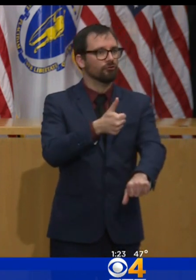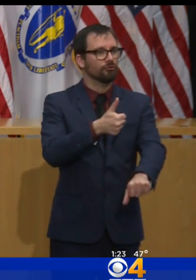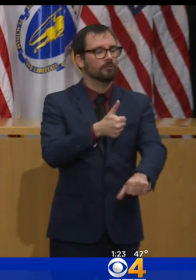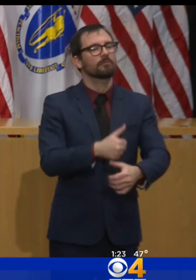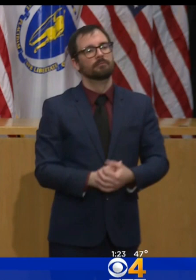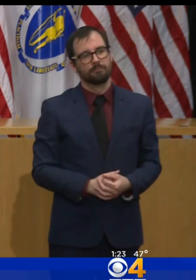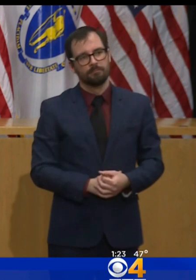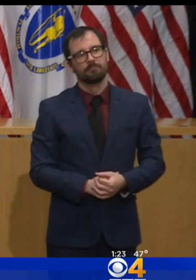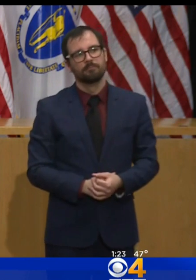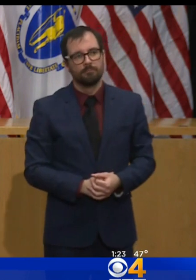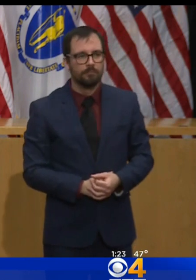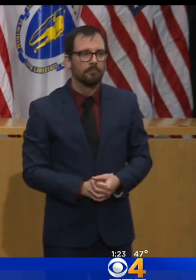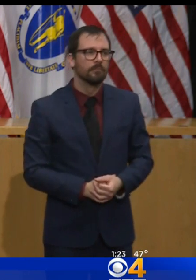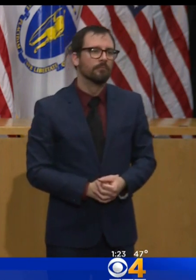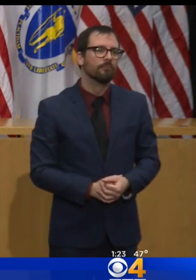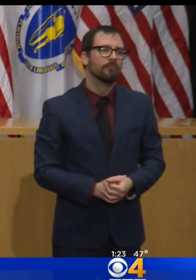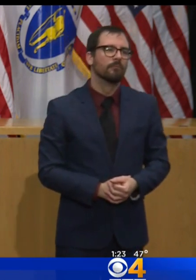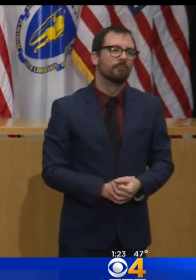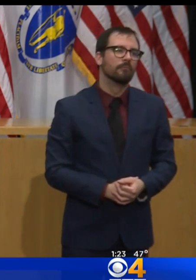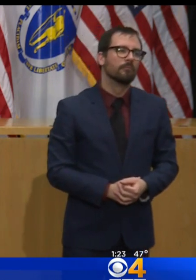PATEL IS A DEFENSE CONTRACTOR AND RUNS CHEMICAL